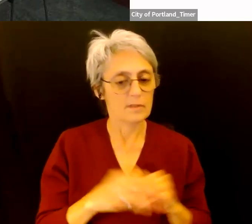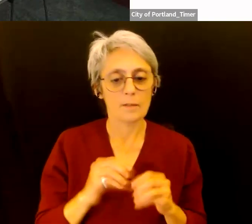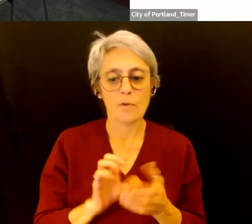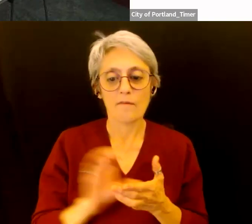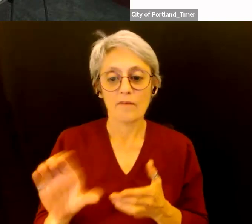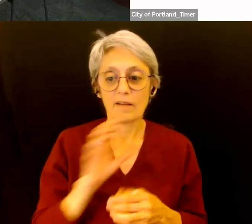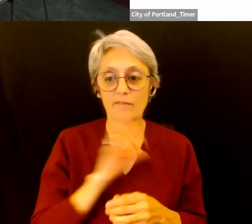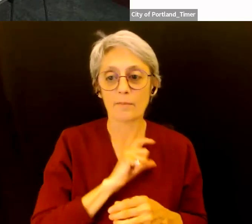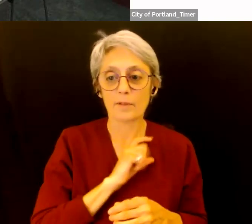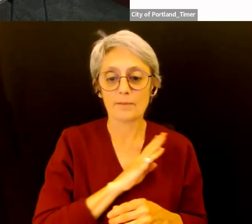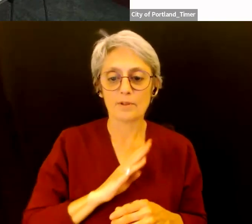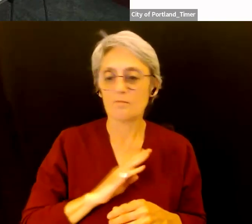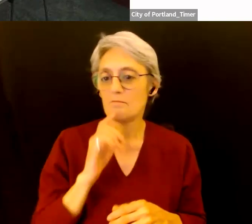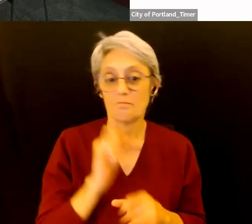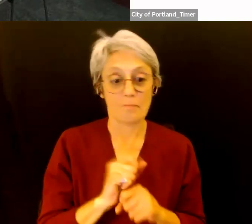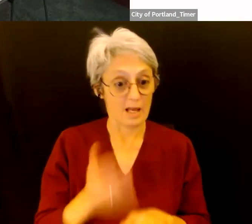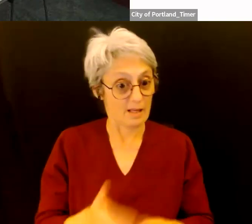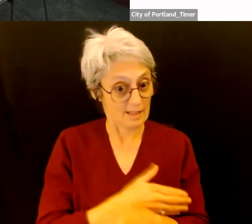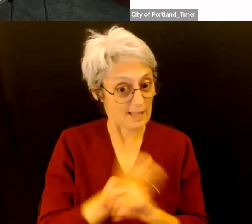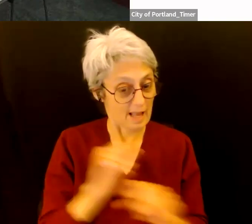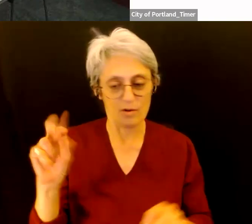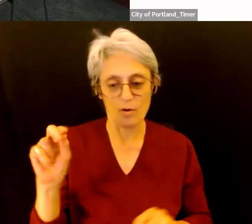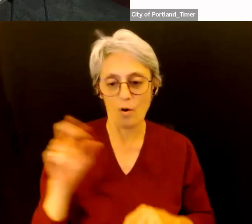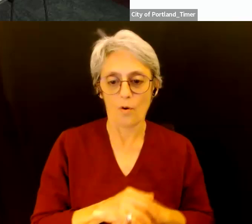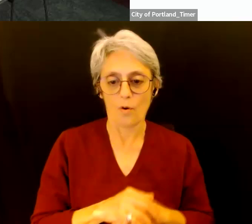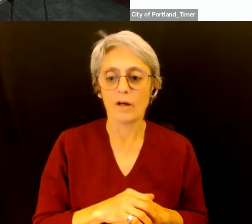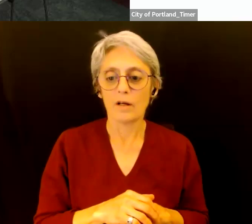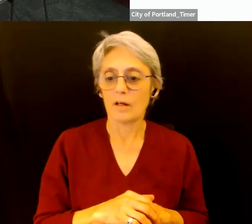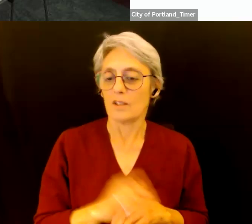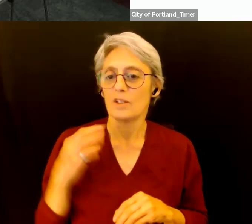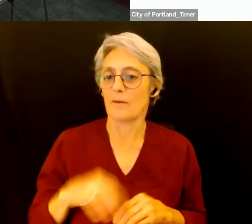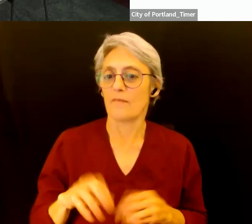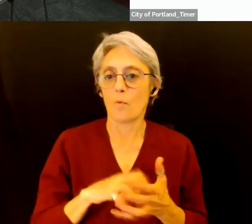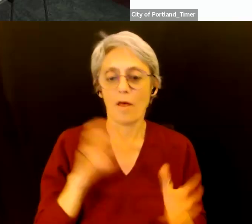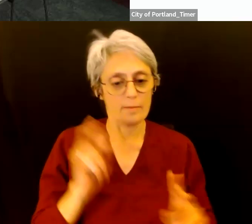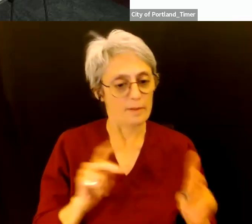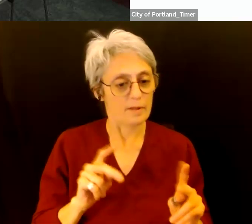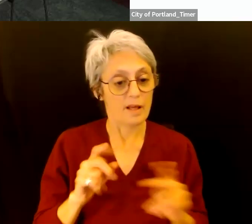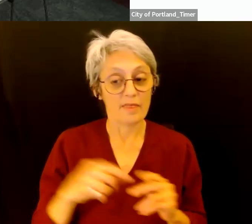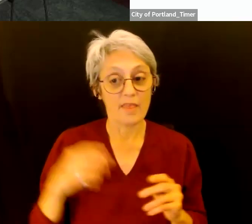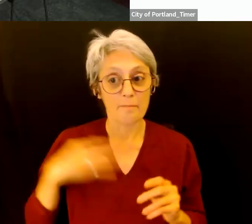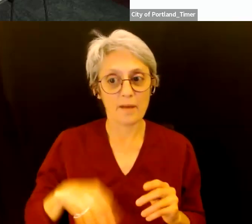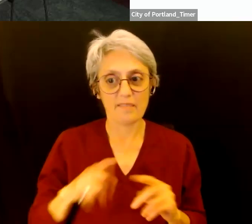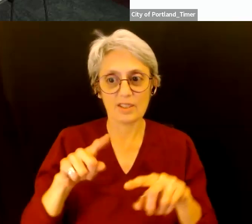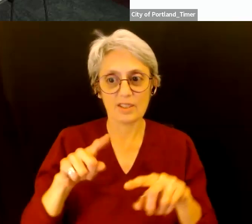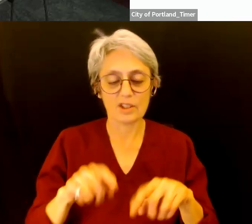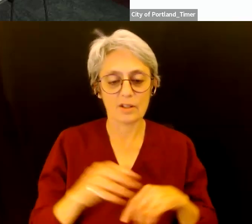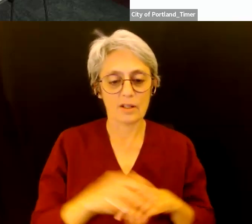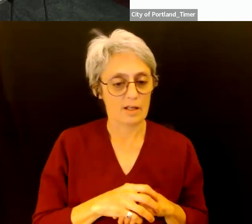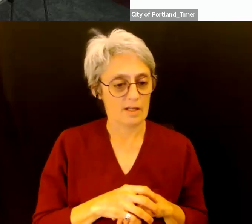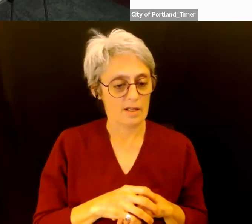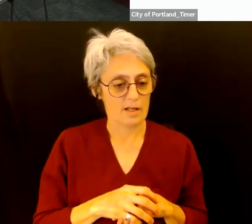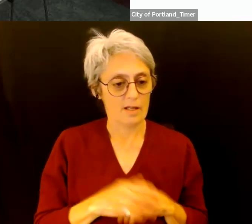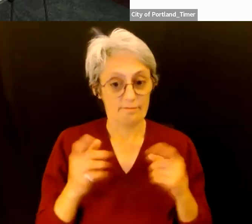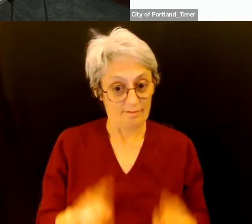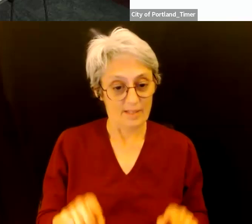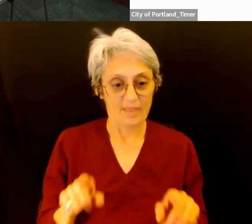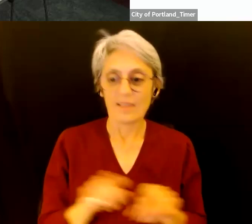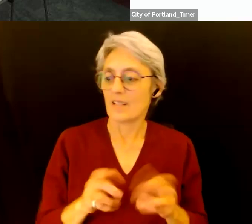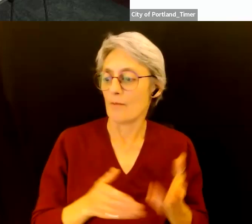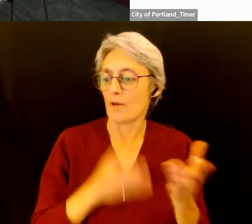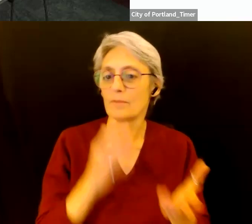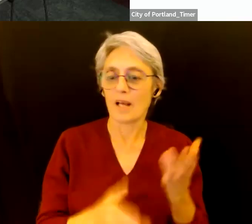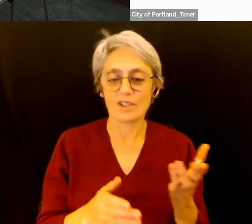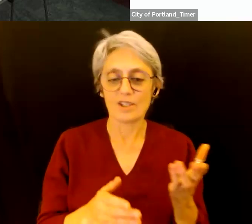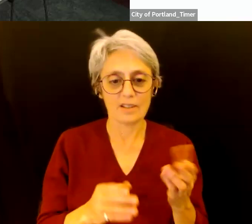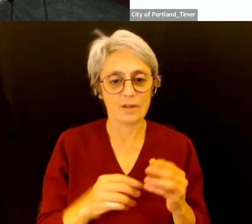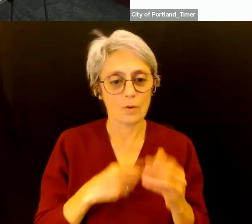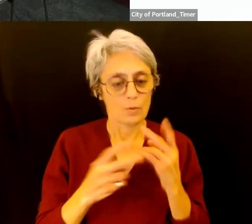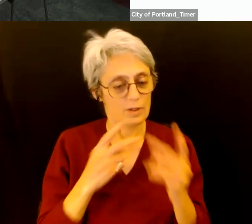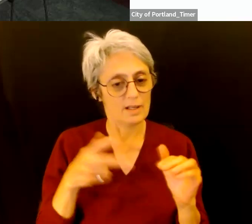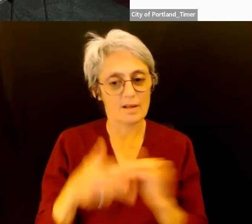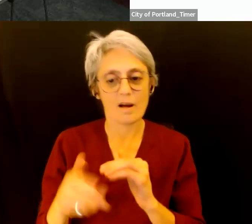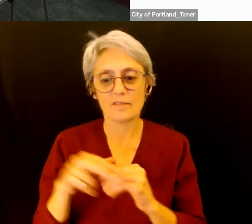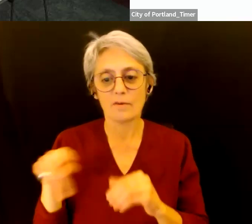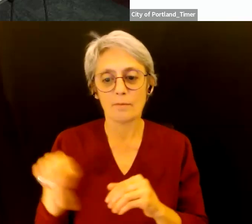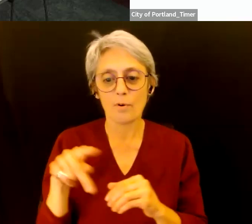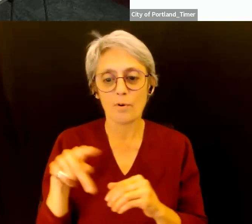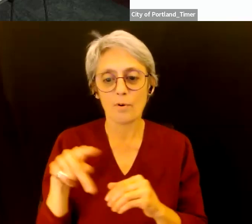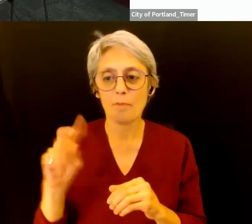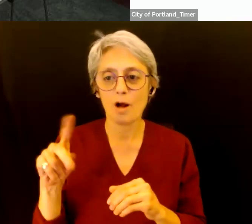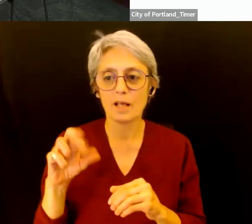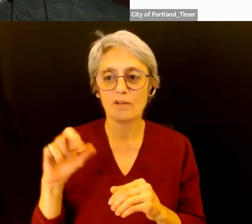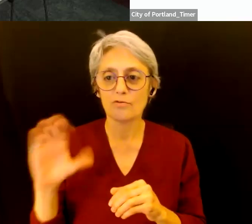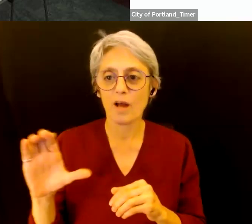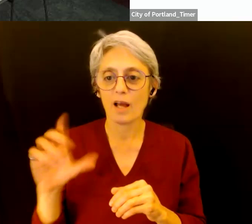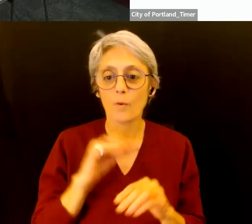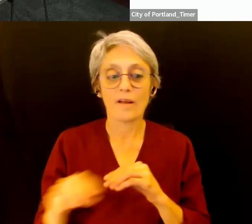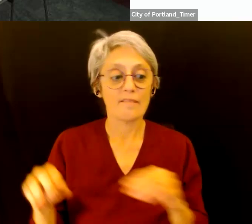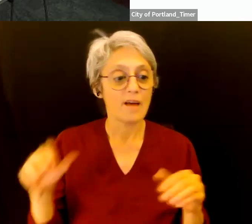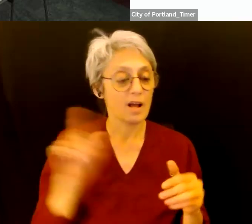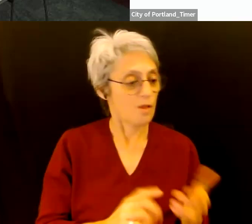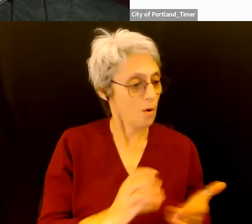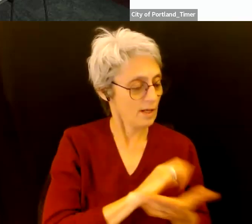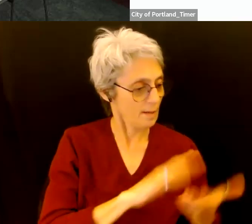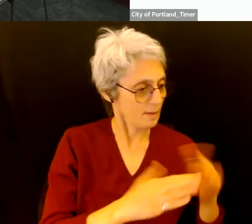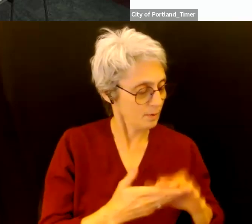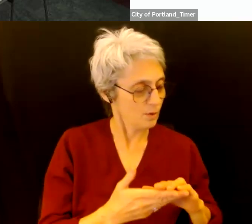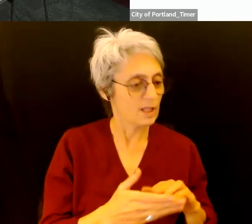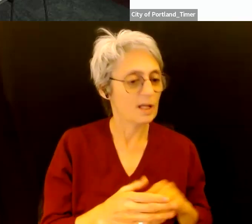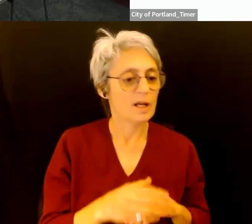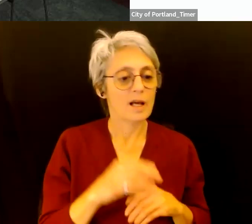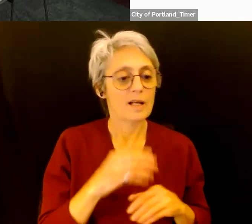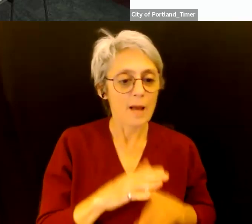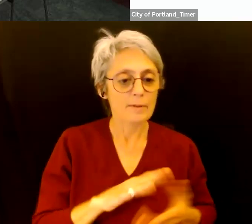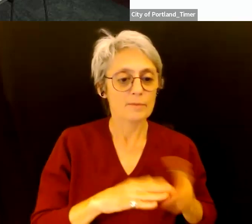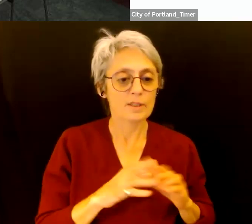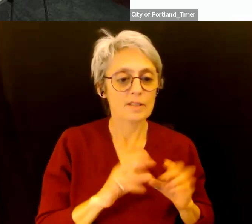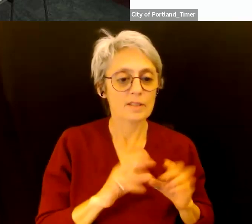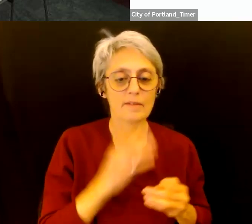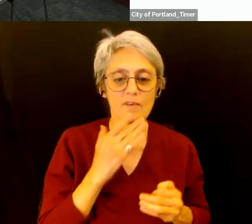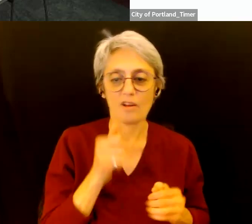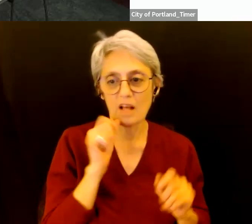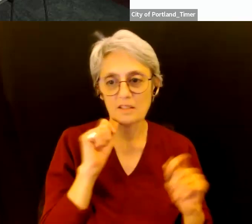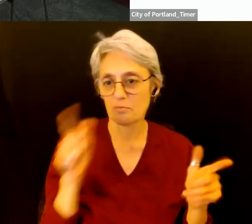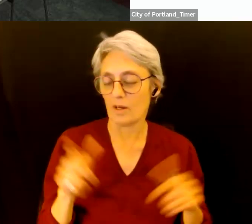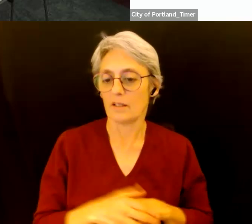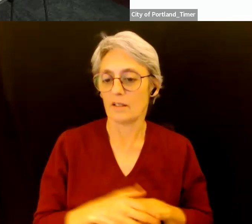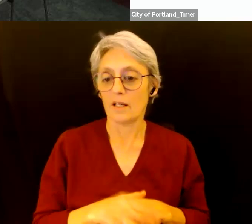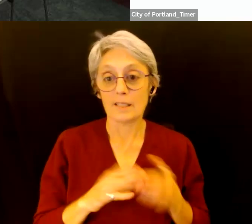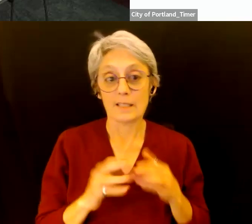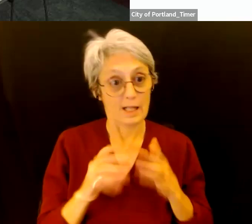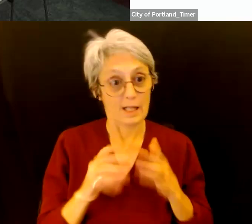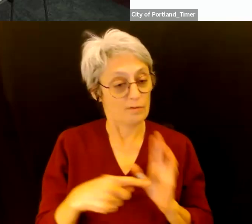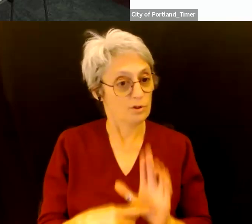Does that make us safer and only benefits the wealthy? And even that benefit is conditional. It's no coincidence that in the same recommendations, we're seeing massive potential budget cuts for Portland Parks and Rec, which will disproportionately affect low-income communities and neighbors and families of color. If our city leadership is to show in action how they care about us and not only the rich.